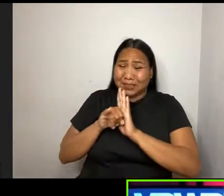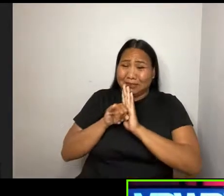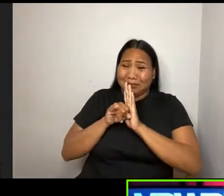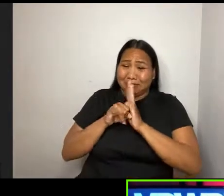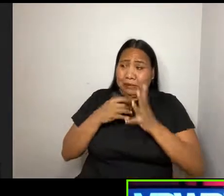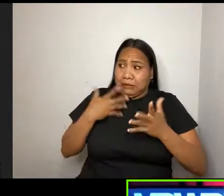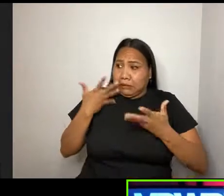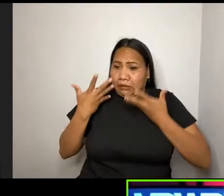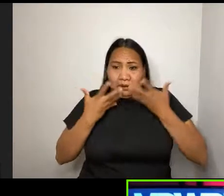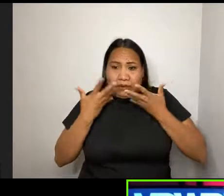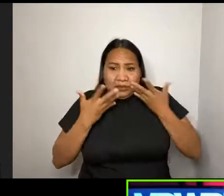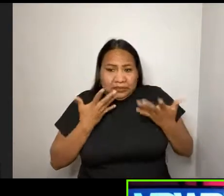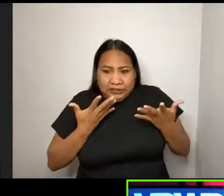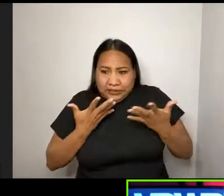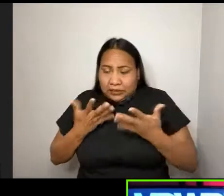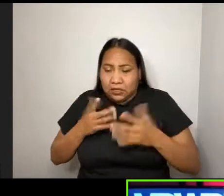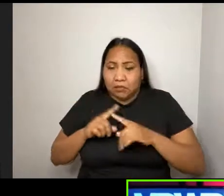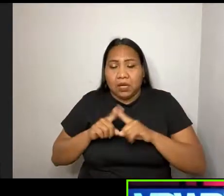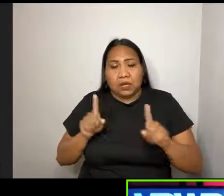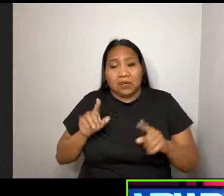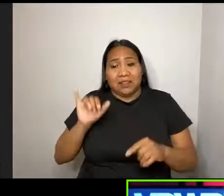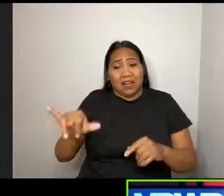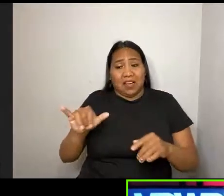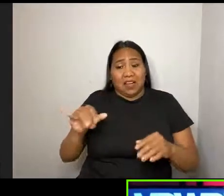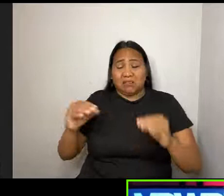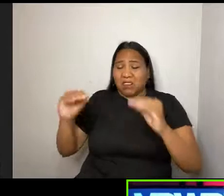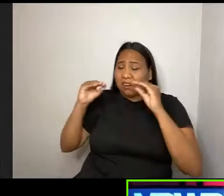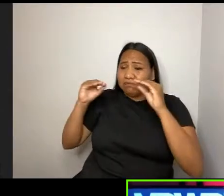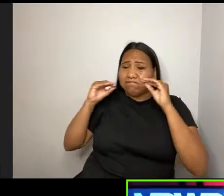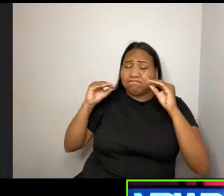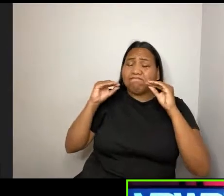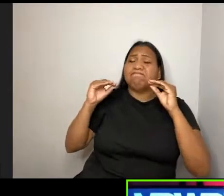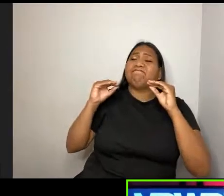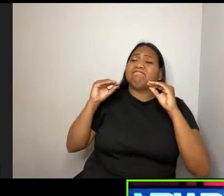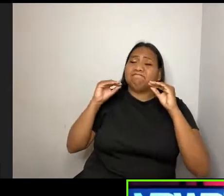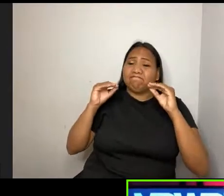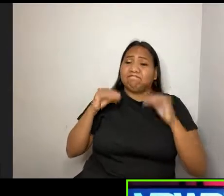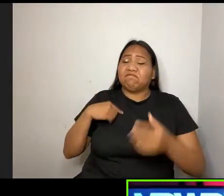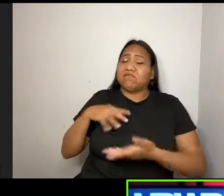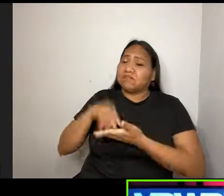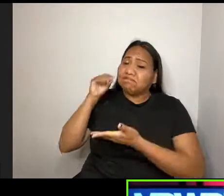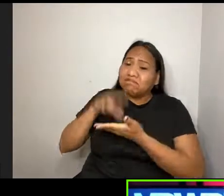ingrained in me. We learned about Native Americans in school and it was